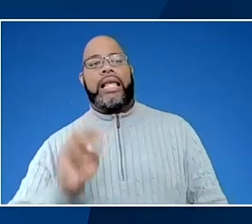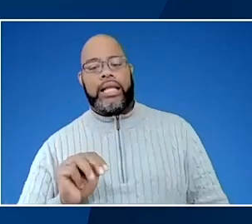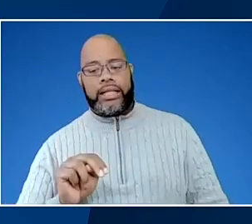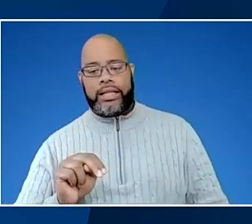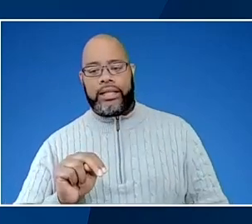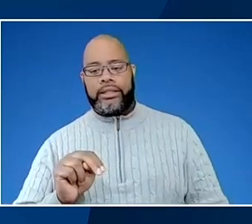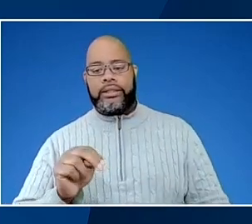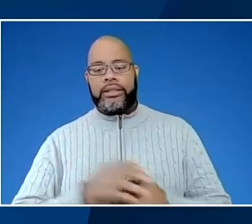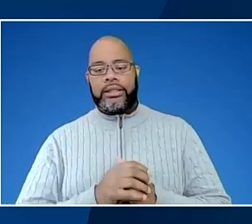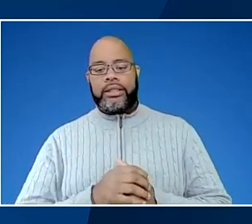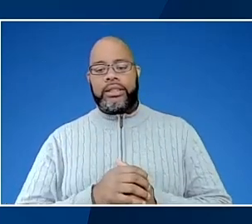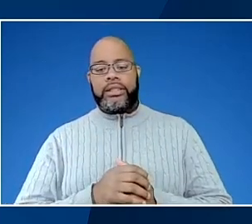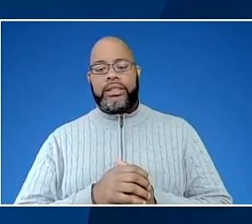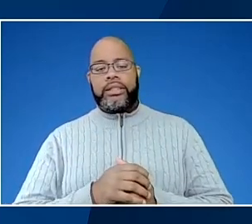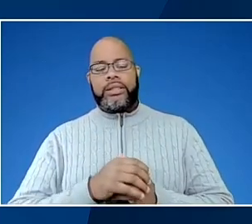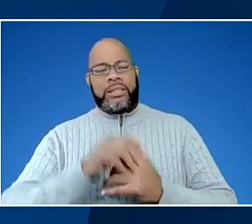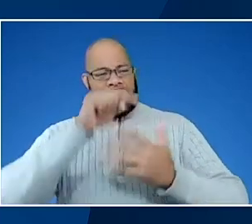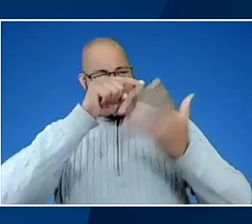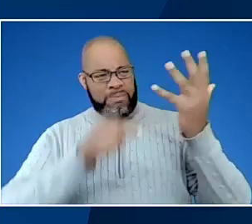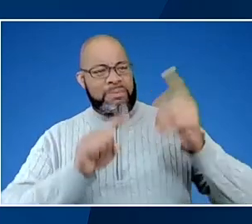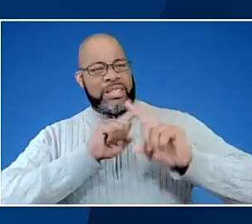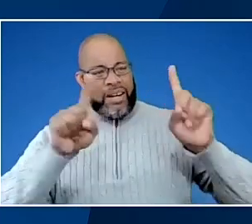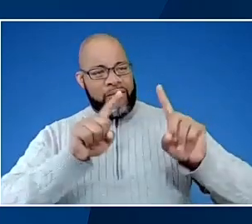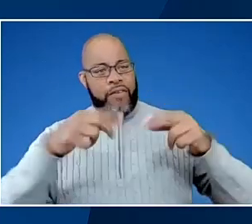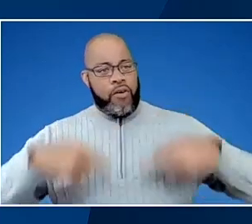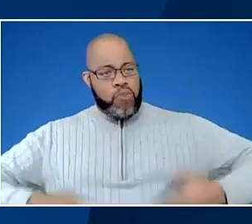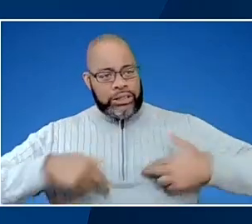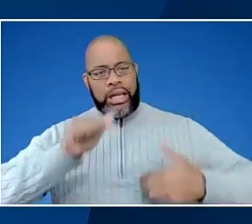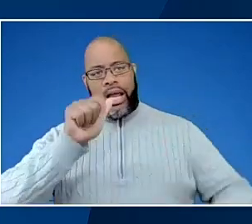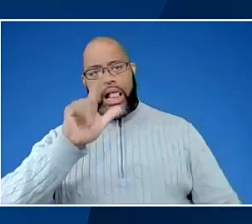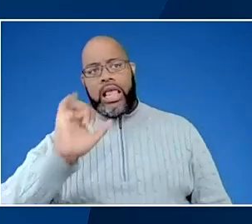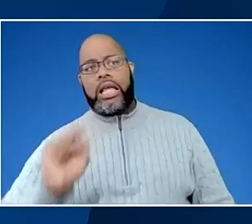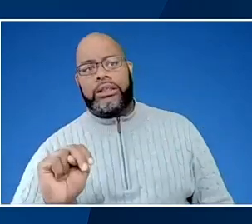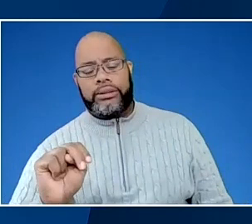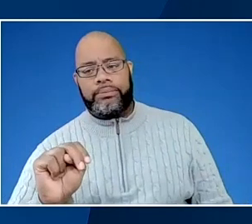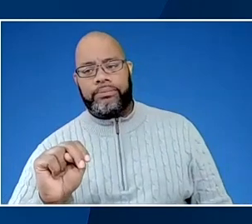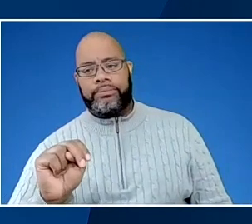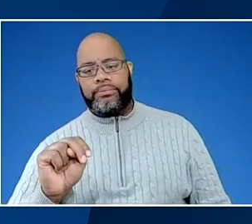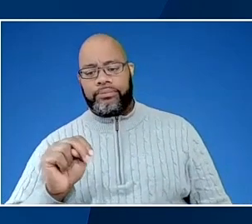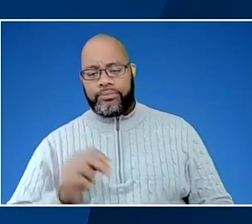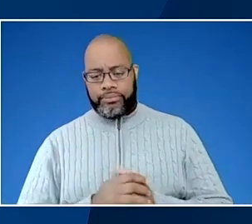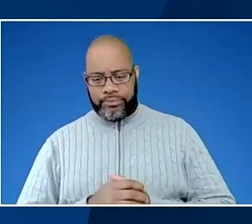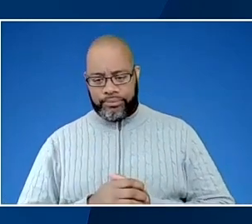aliens. Cuban Haitian Entrants and